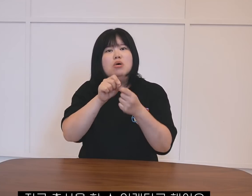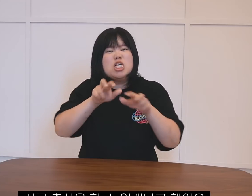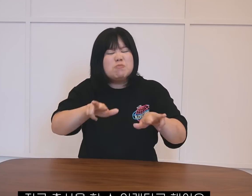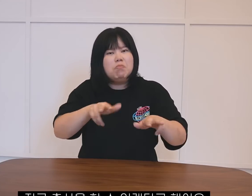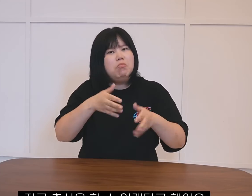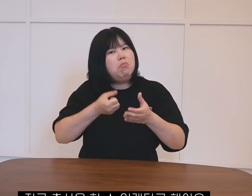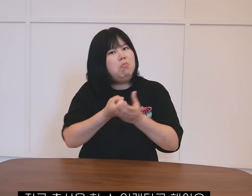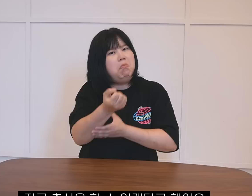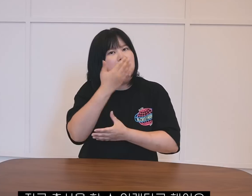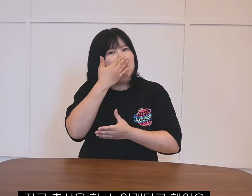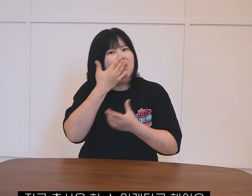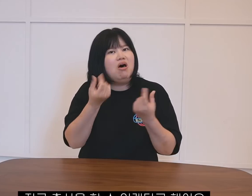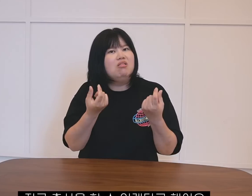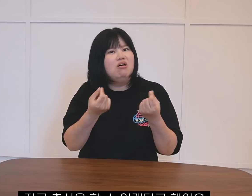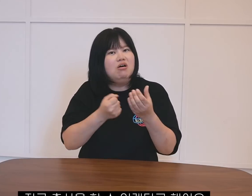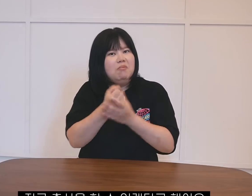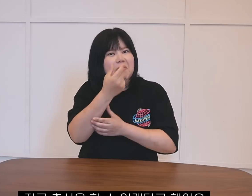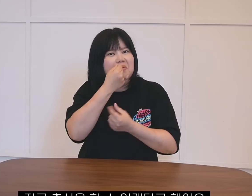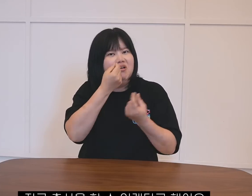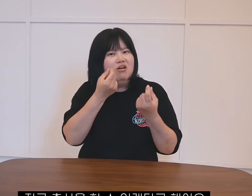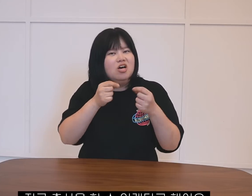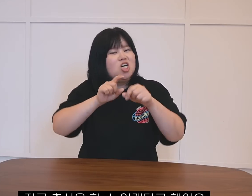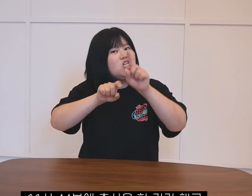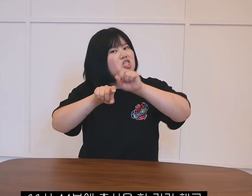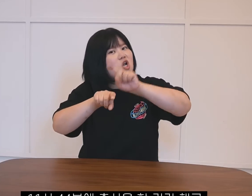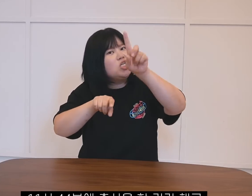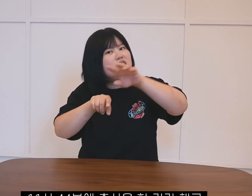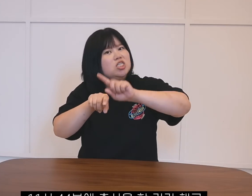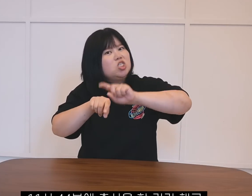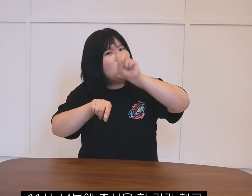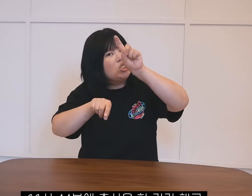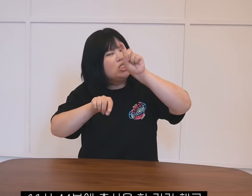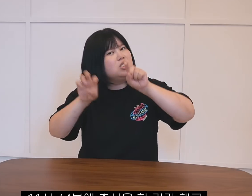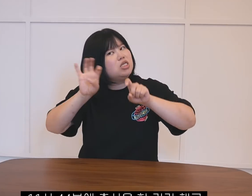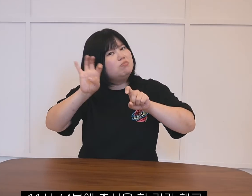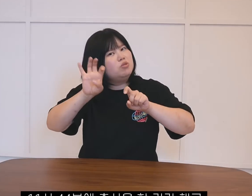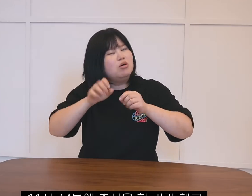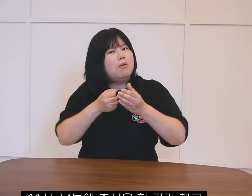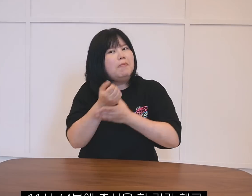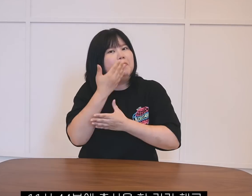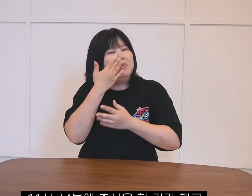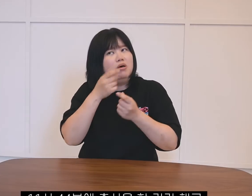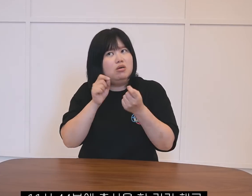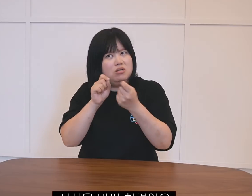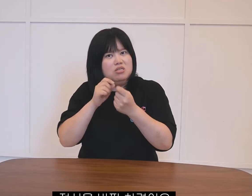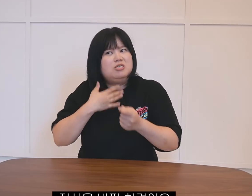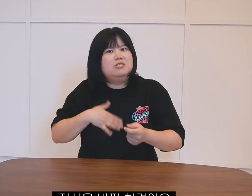She said that now she can give birth. She said she was going to give birth at 11:44